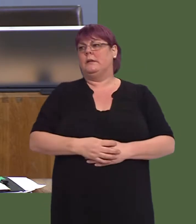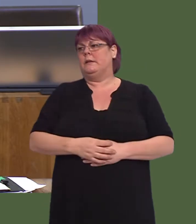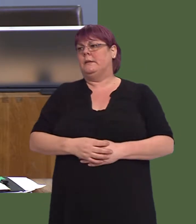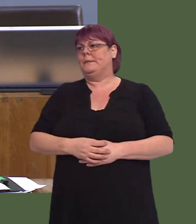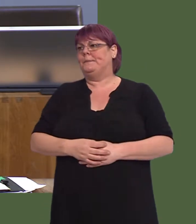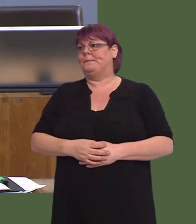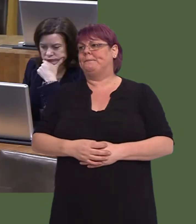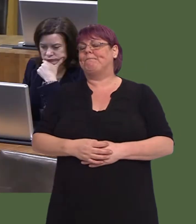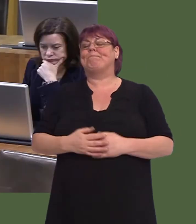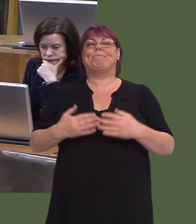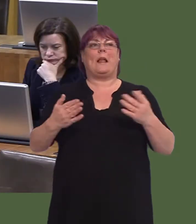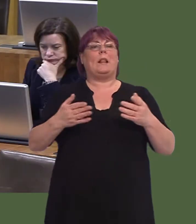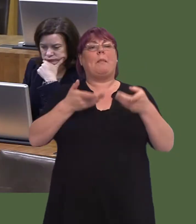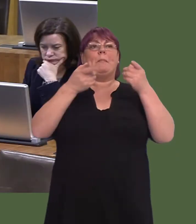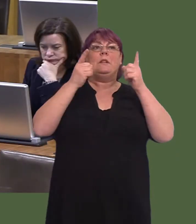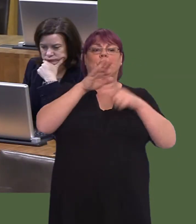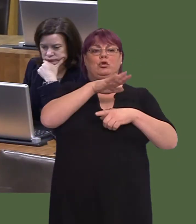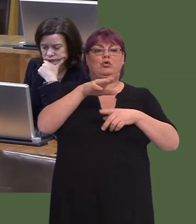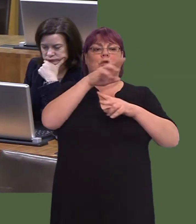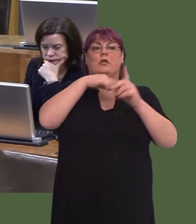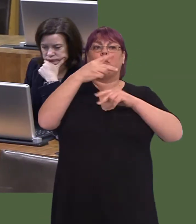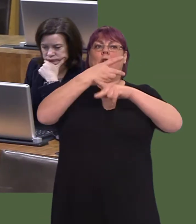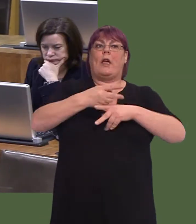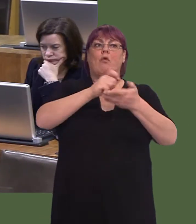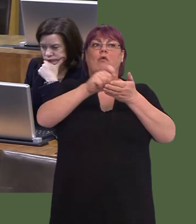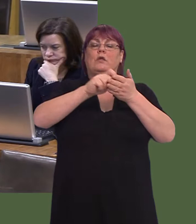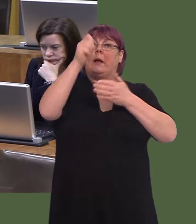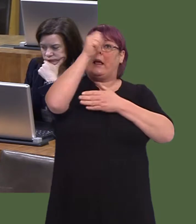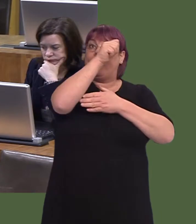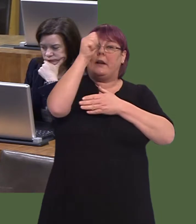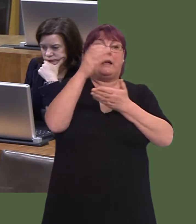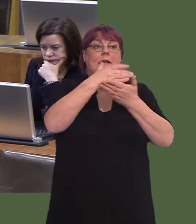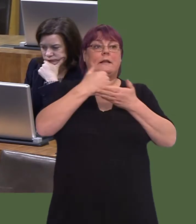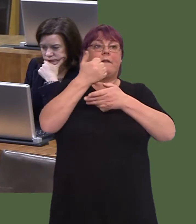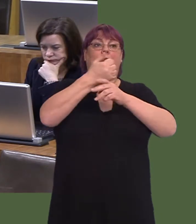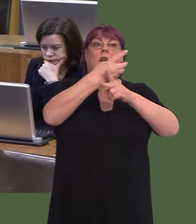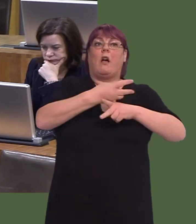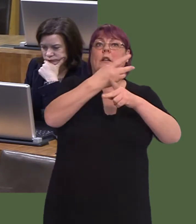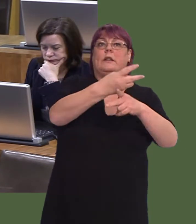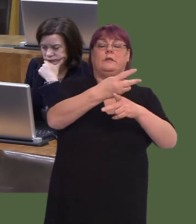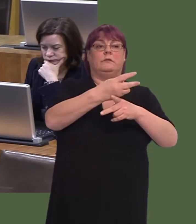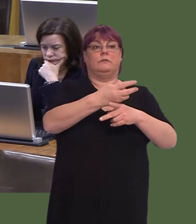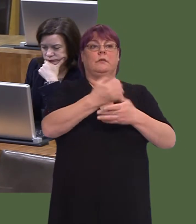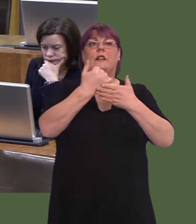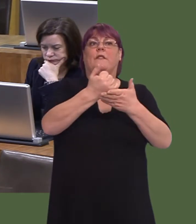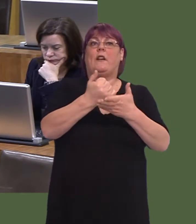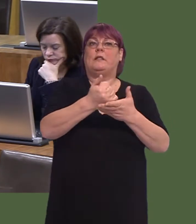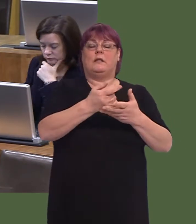The Minister for Children and Social Care also wrote to the Catholic Safeguarding Advisory Service to seek assurances they're taking action in relation to current concerns. It's not isolated.